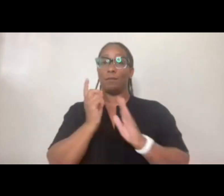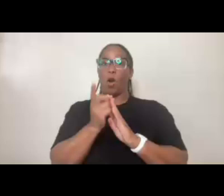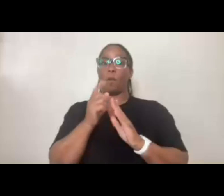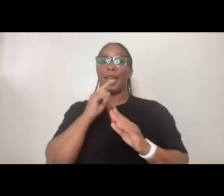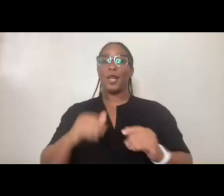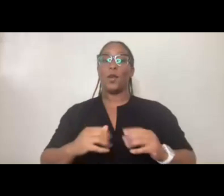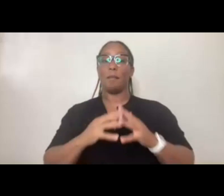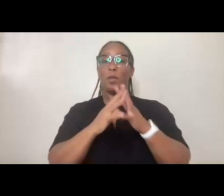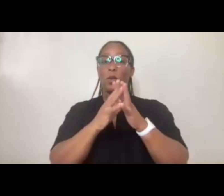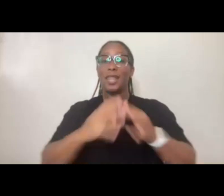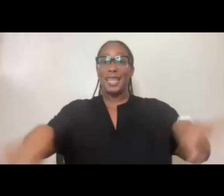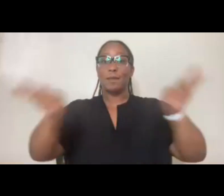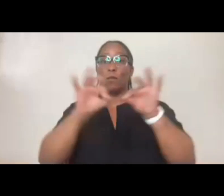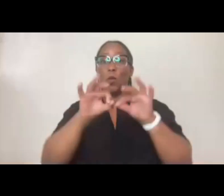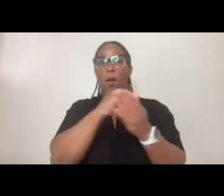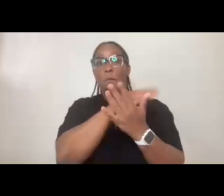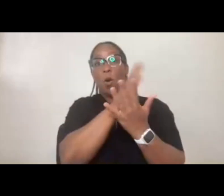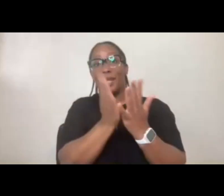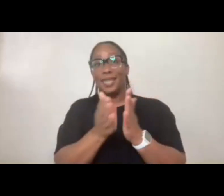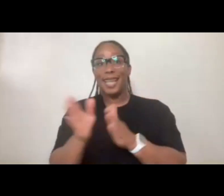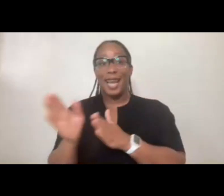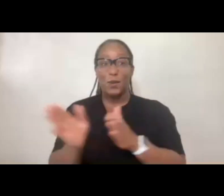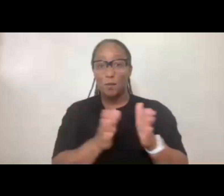important multi sector plan share with you.